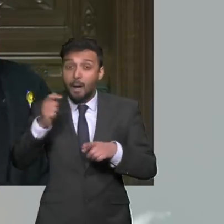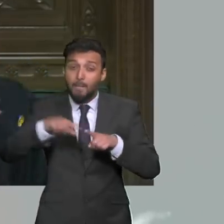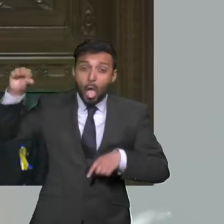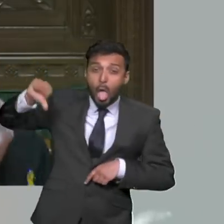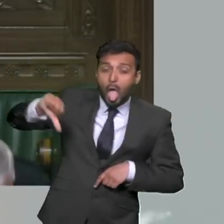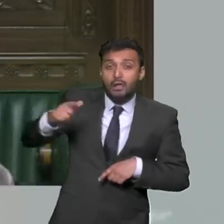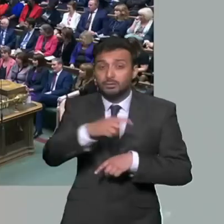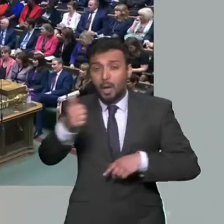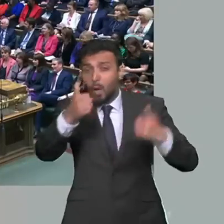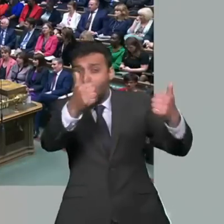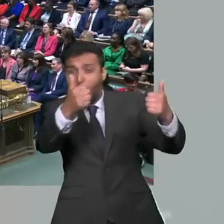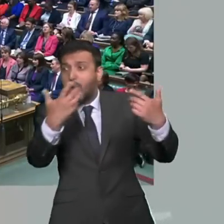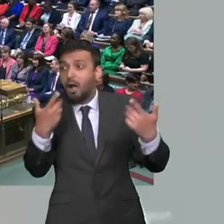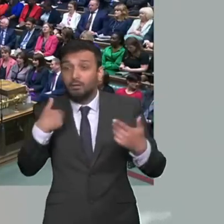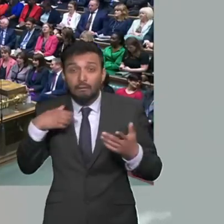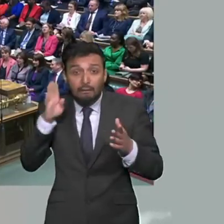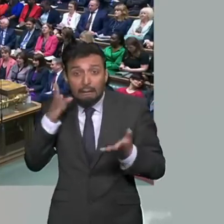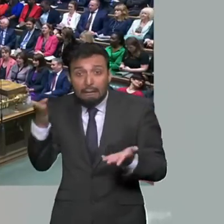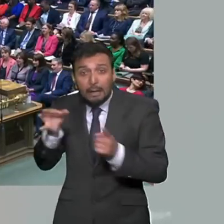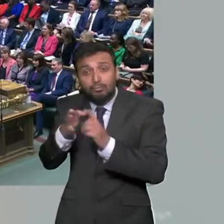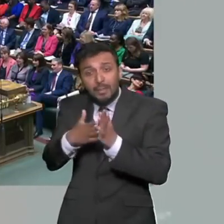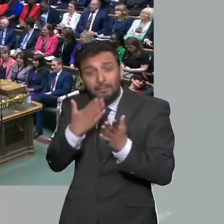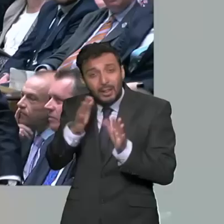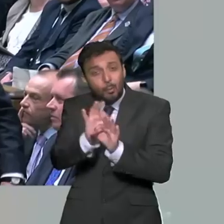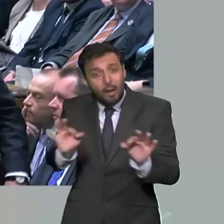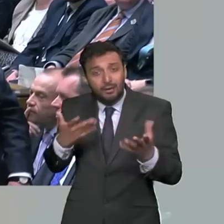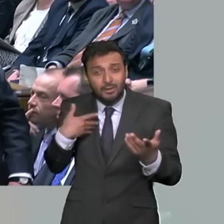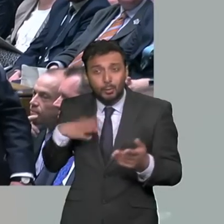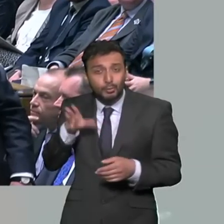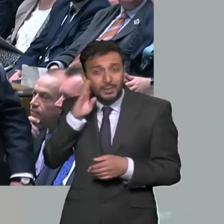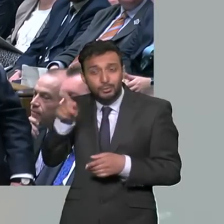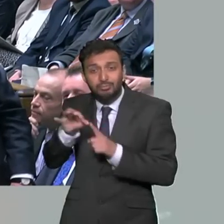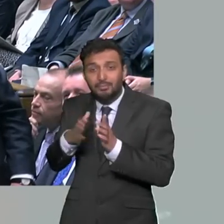The Prime Minister Let me say very plainly: does anybody seriously